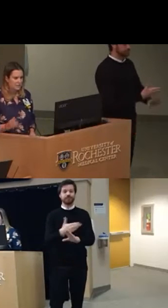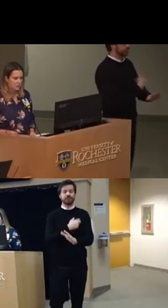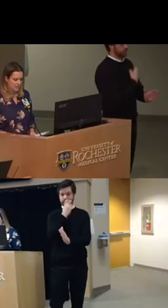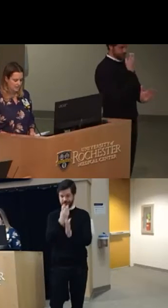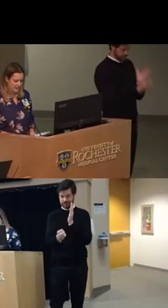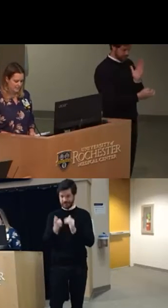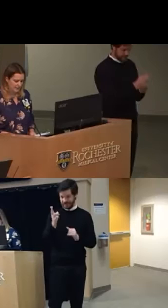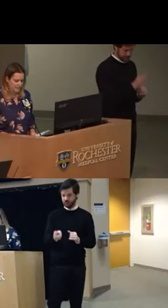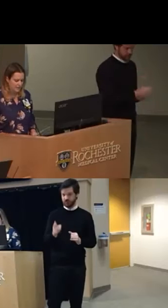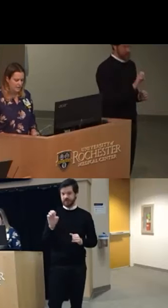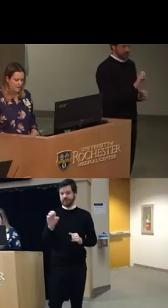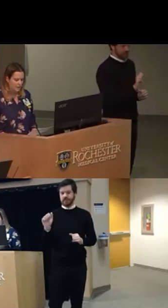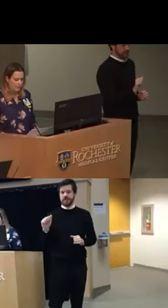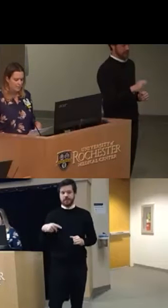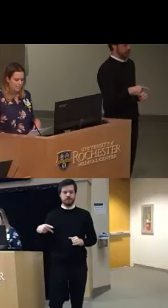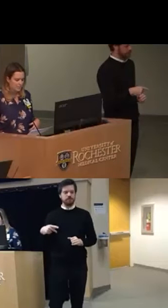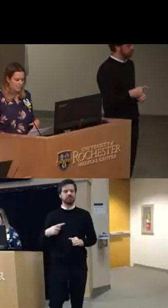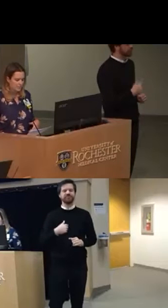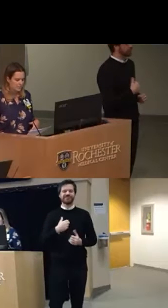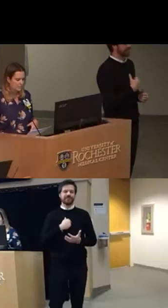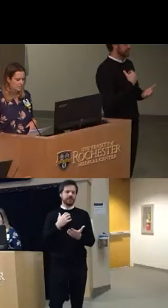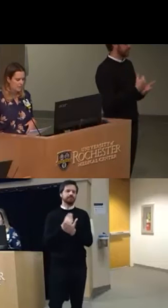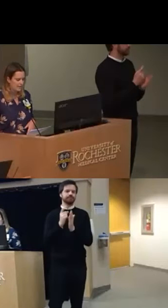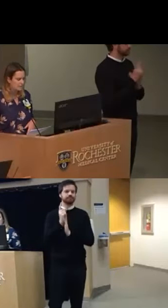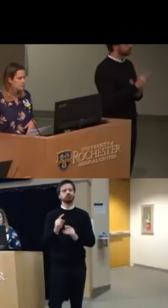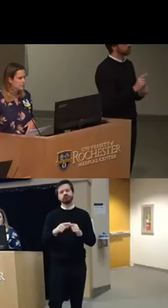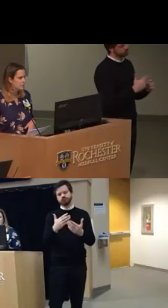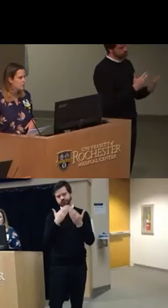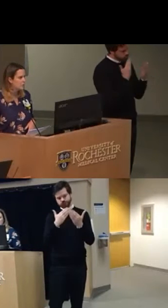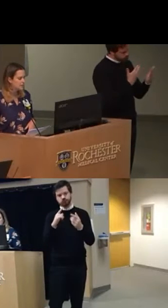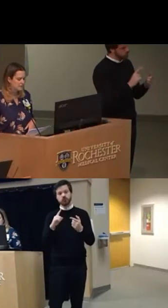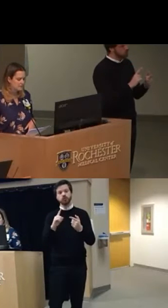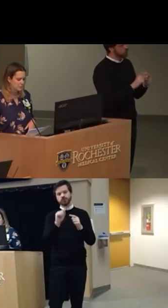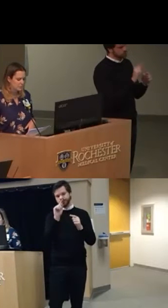history of of EAP um I want to take a moment to express our gratitude to the numerous individuals